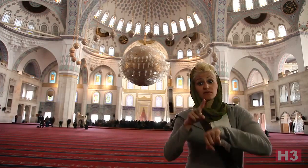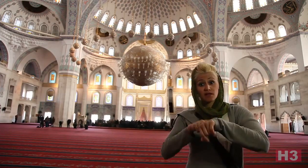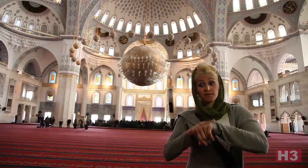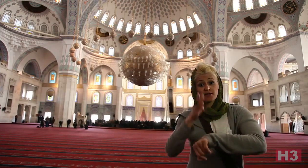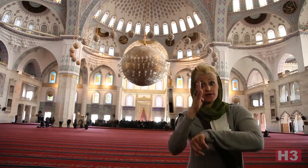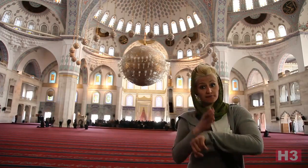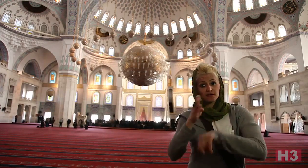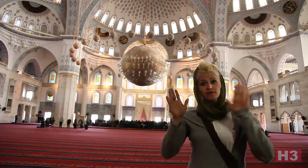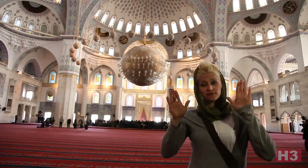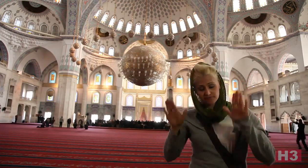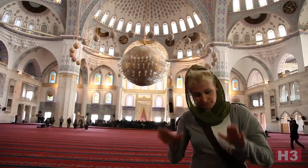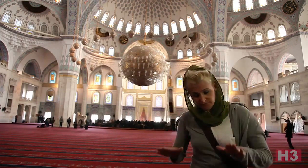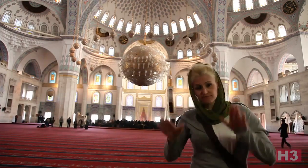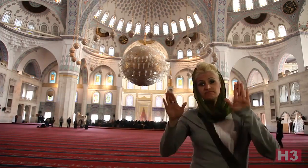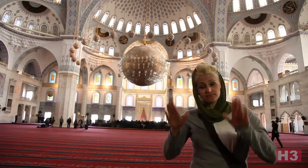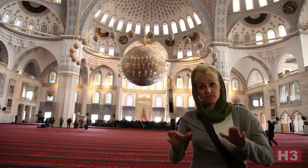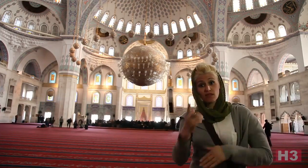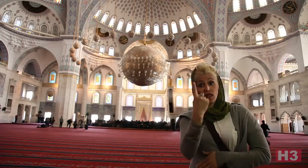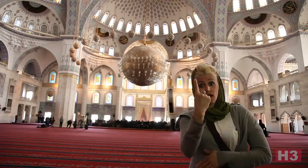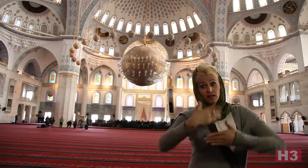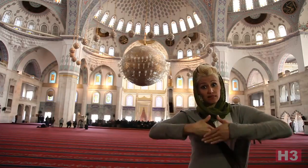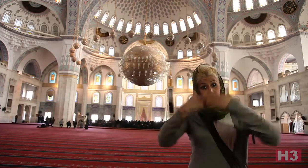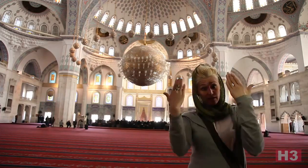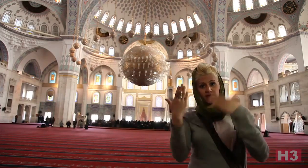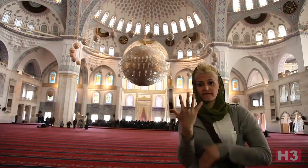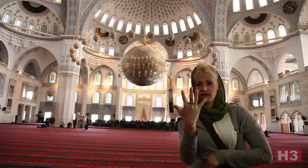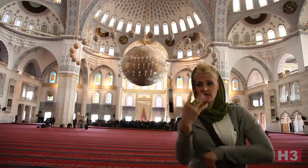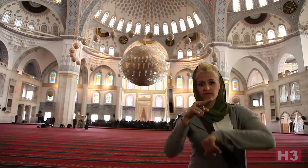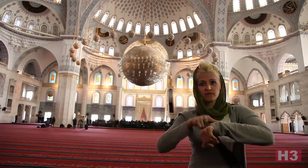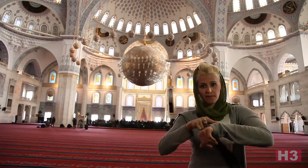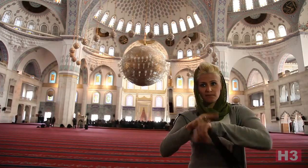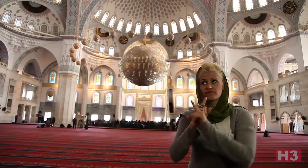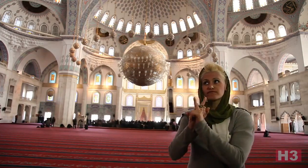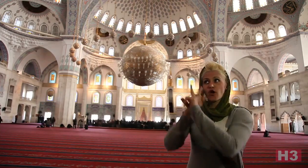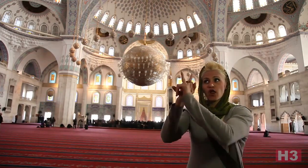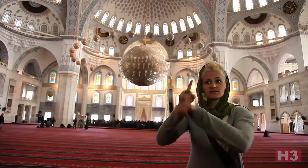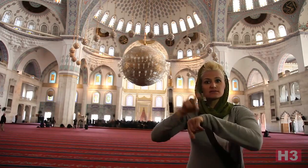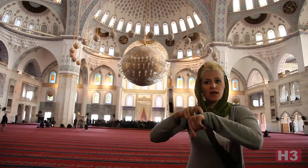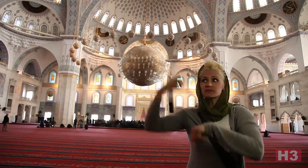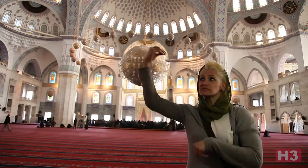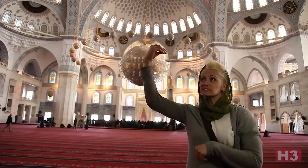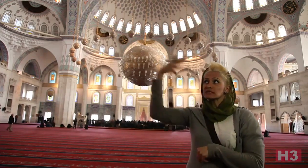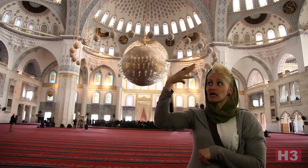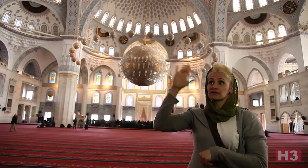And then at the right time, everybody prays together. There are five prayers per day.